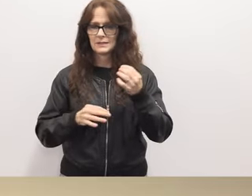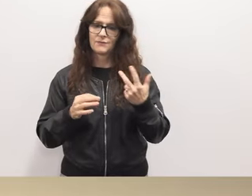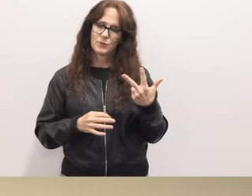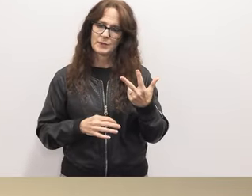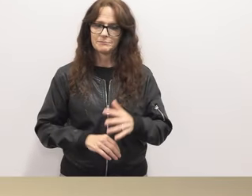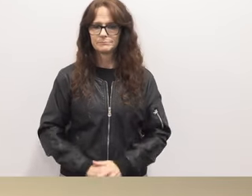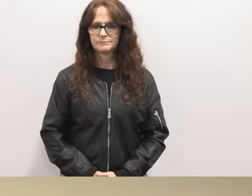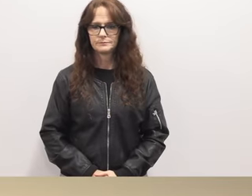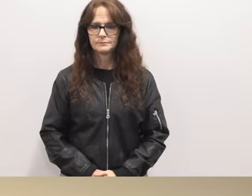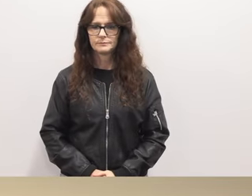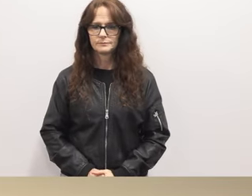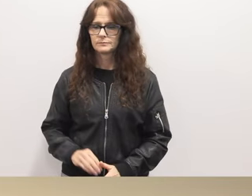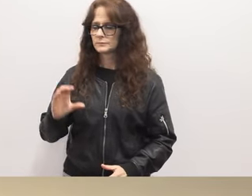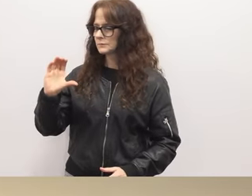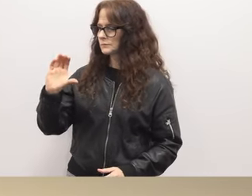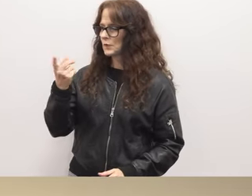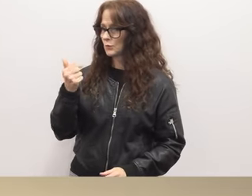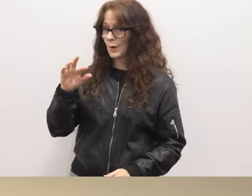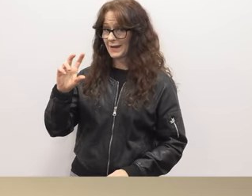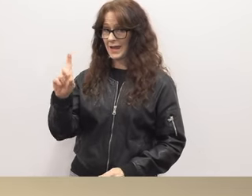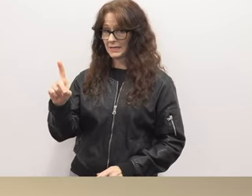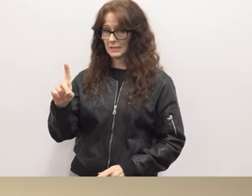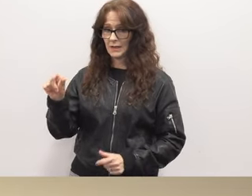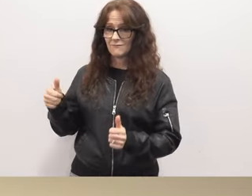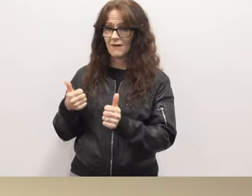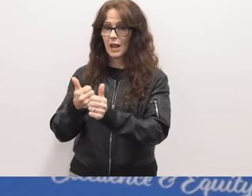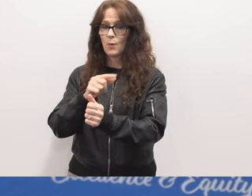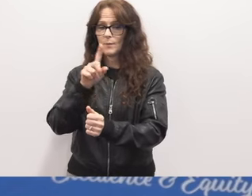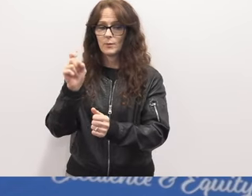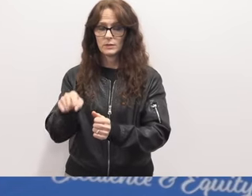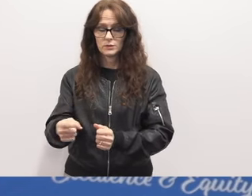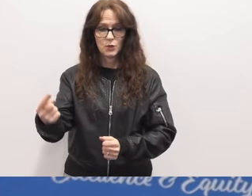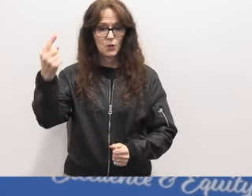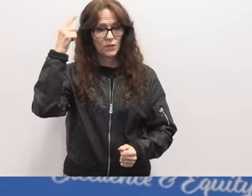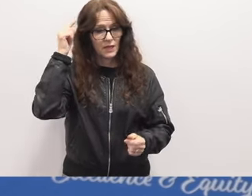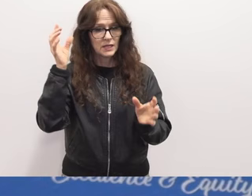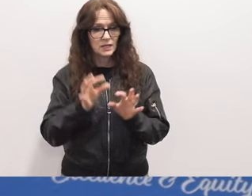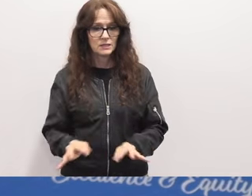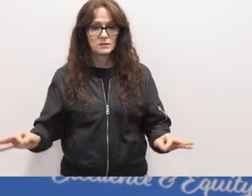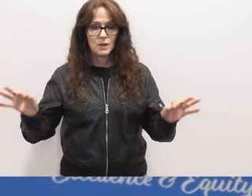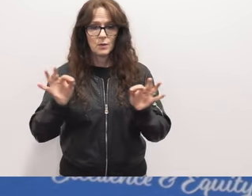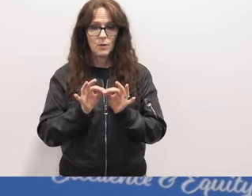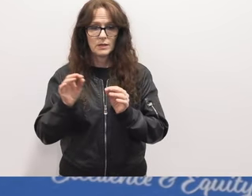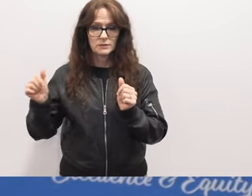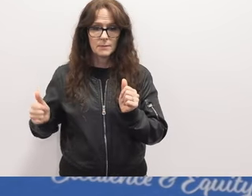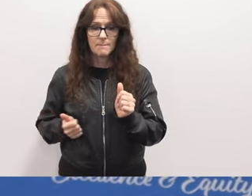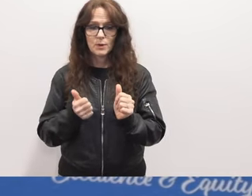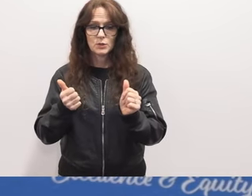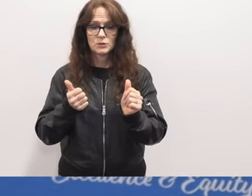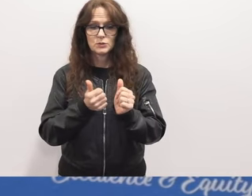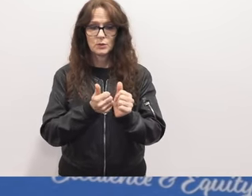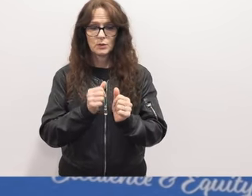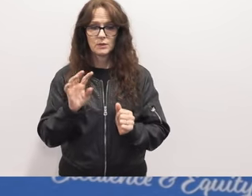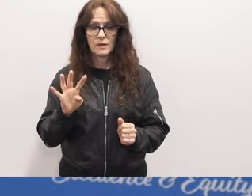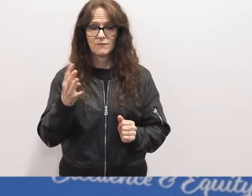And I have a follow up question. Do you think it's worth us pursuing that fourth goal